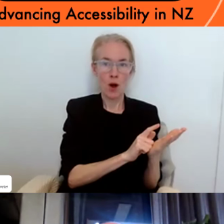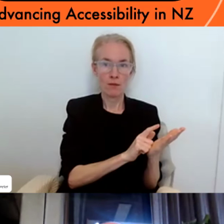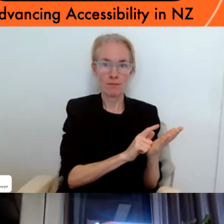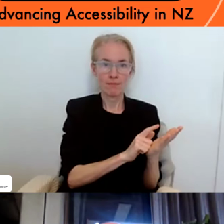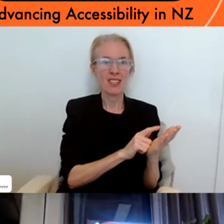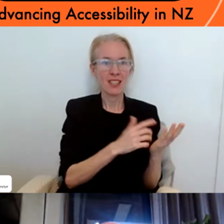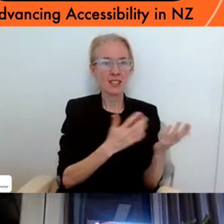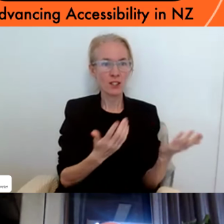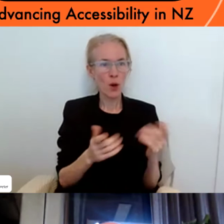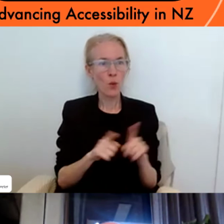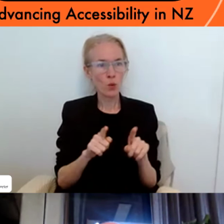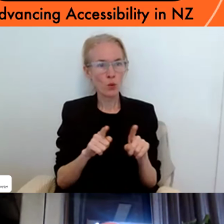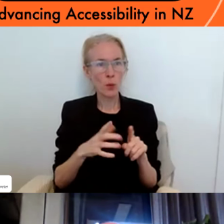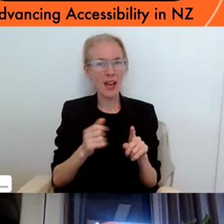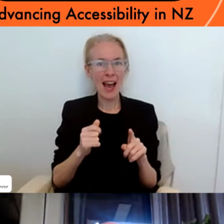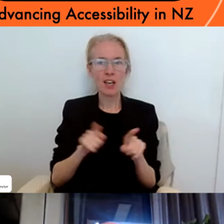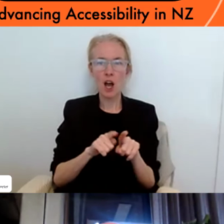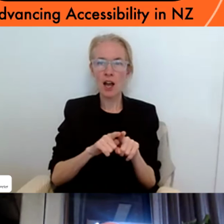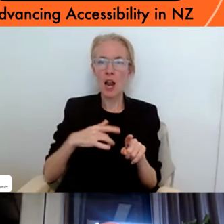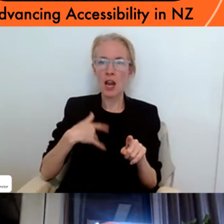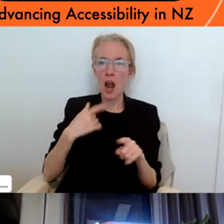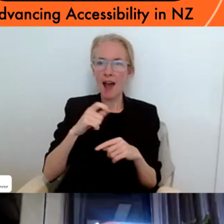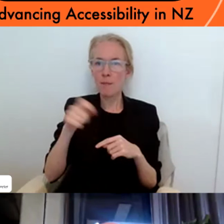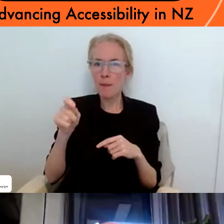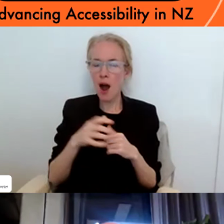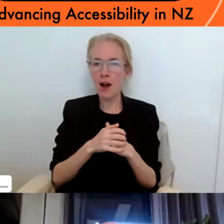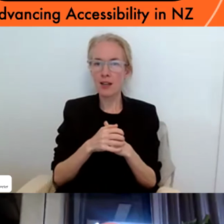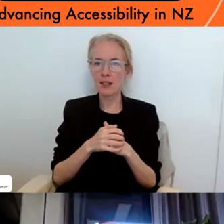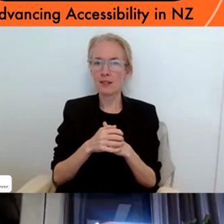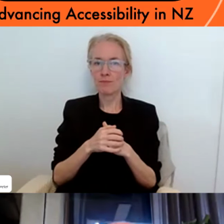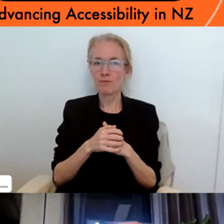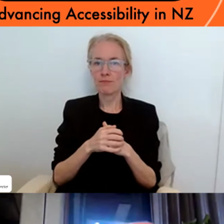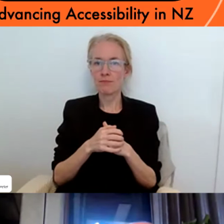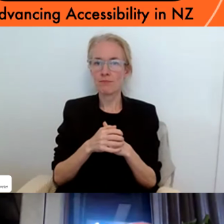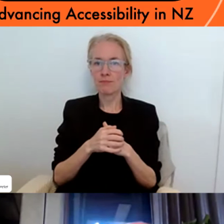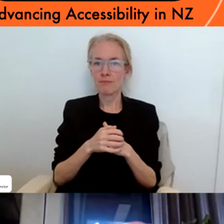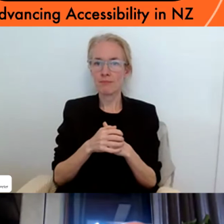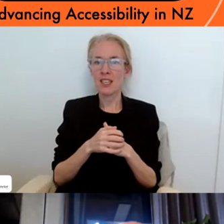with Tāmaki Regeneration. So it's the private sector which obviously